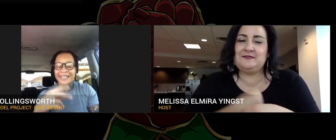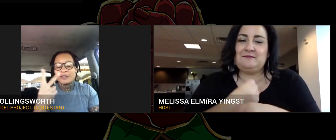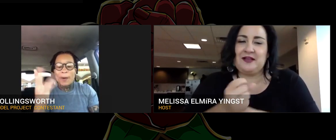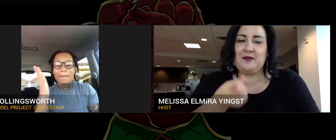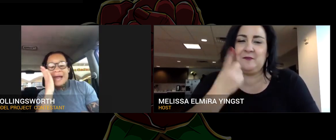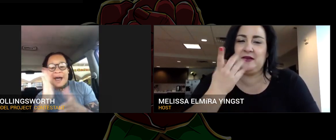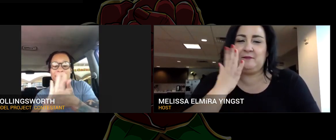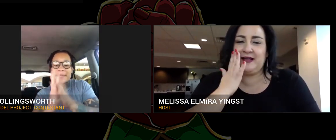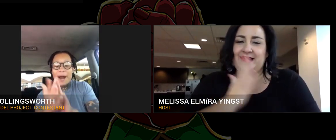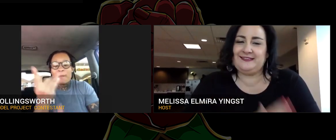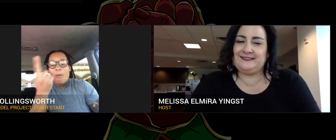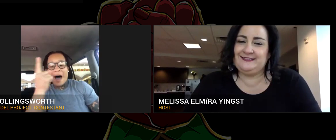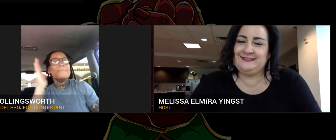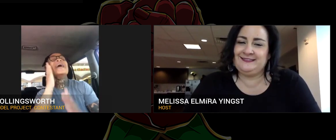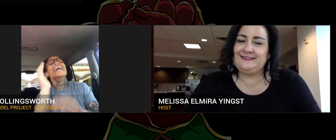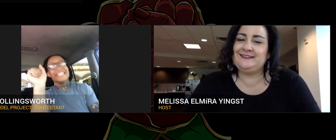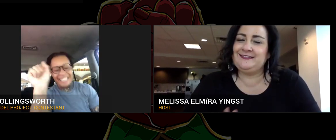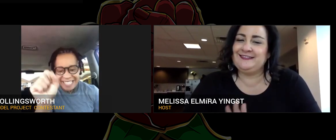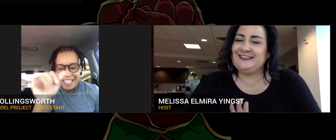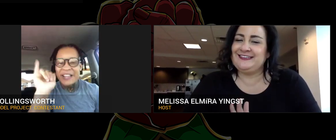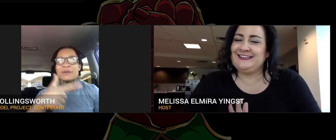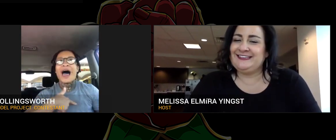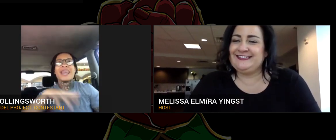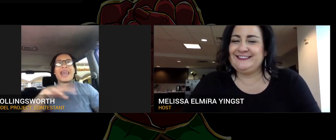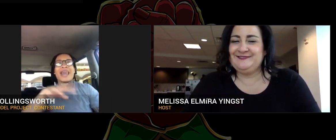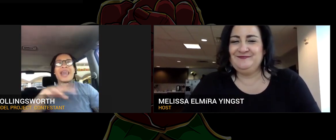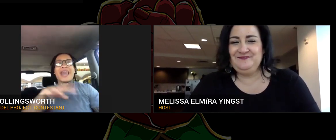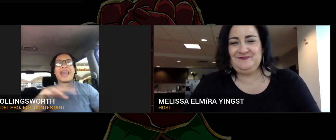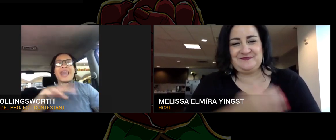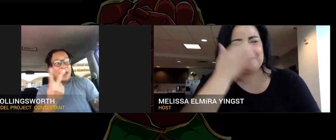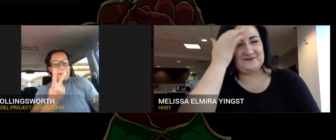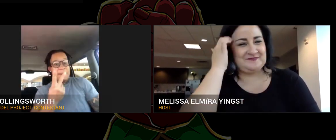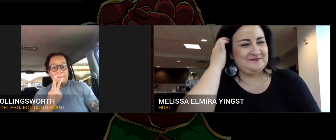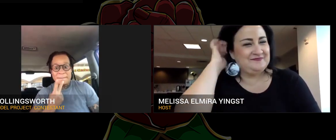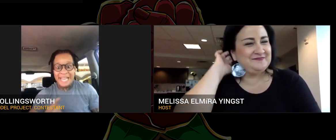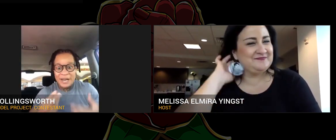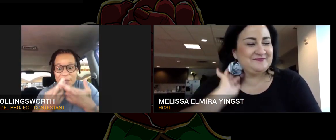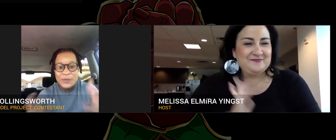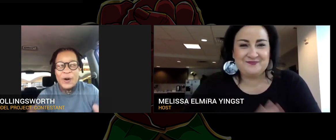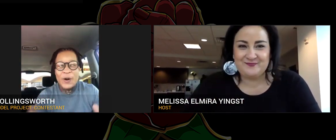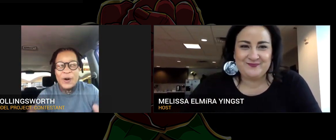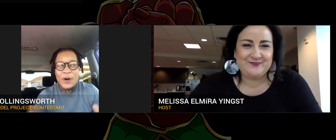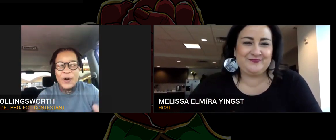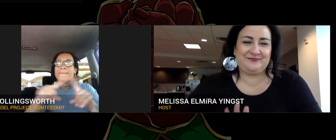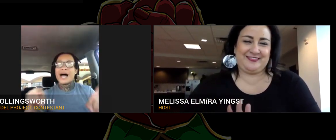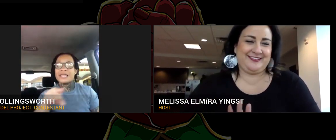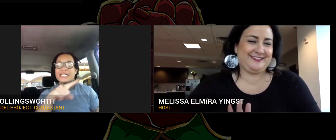Like two beds becoming one. Yes, that's where I laughed. In that room.